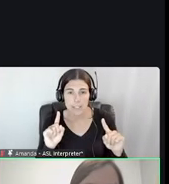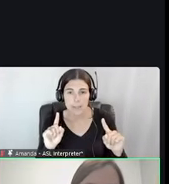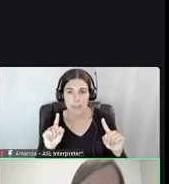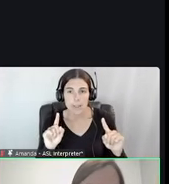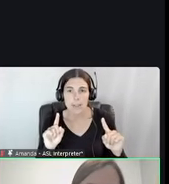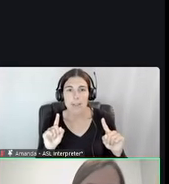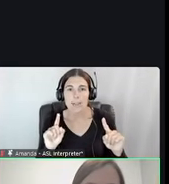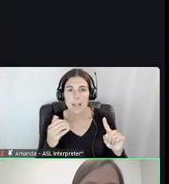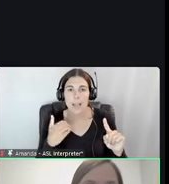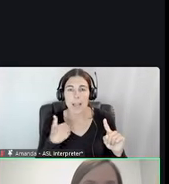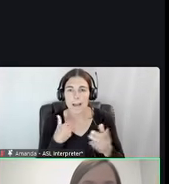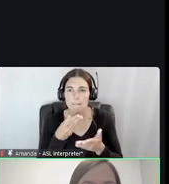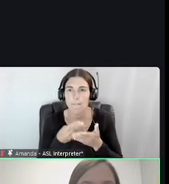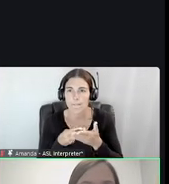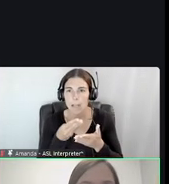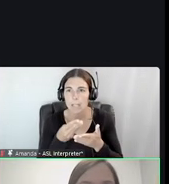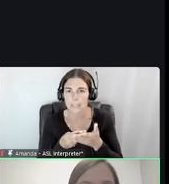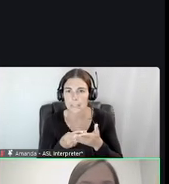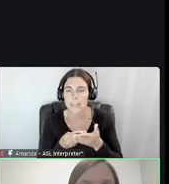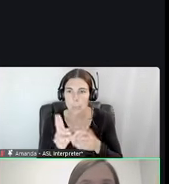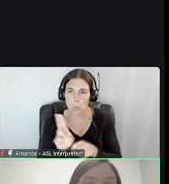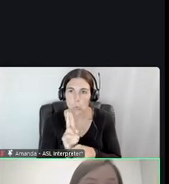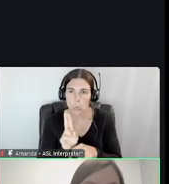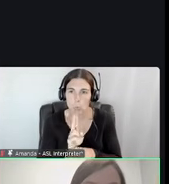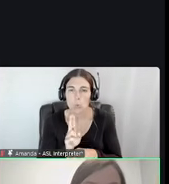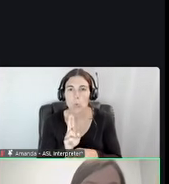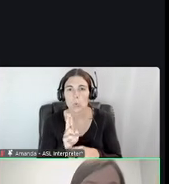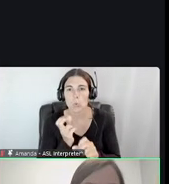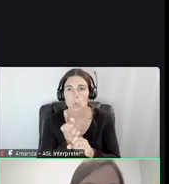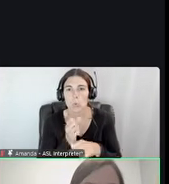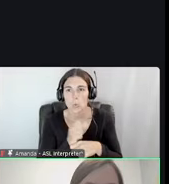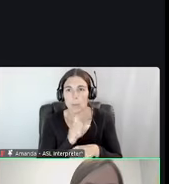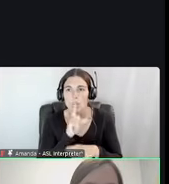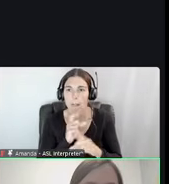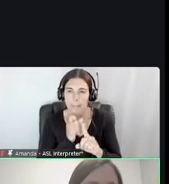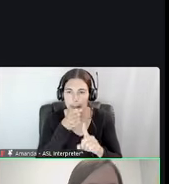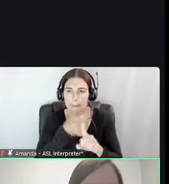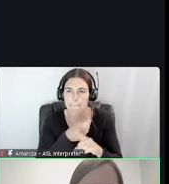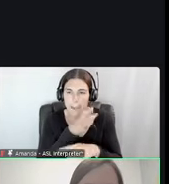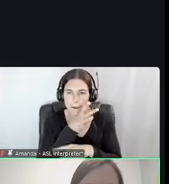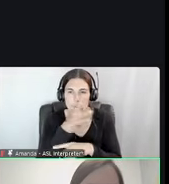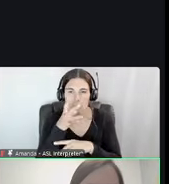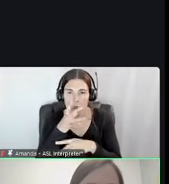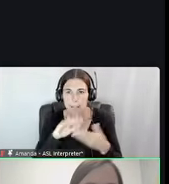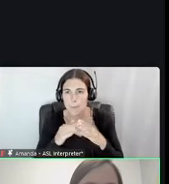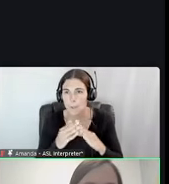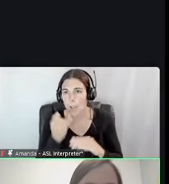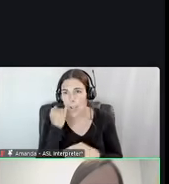funds out the door to um make real impact in rural communities. So if you know good people, uh please